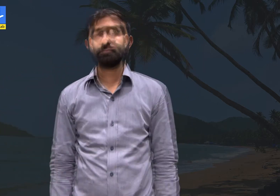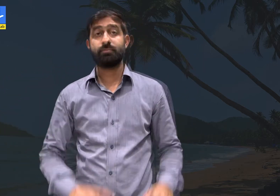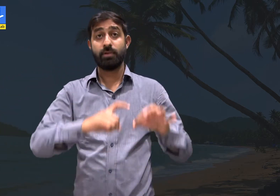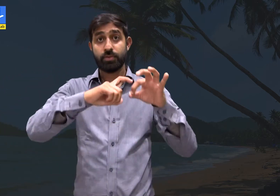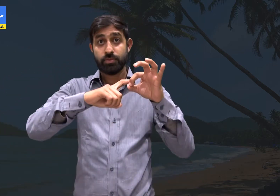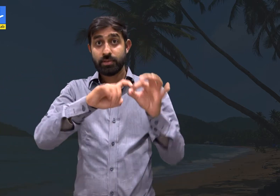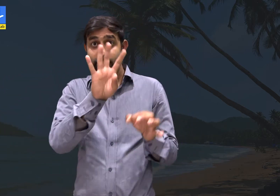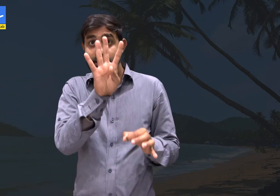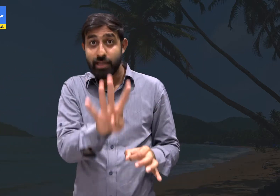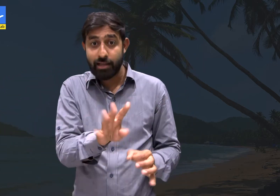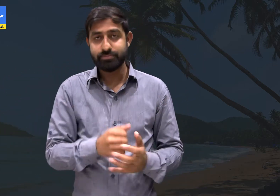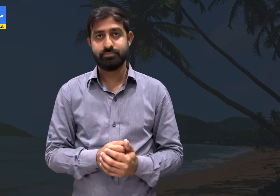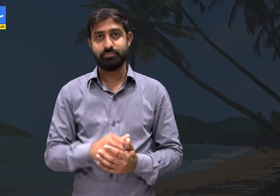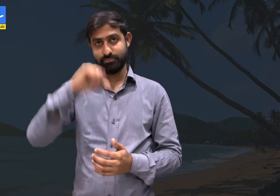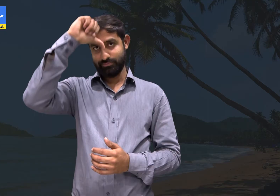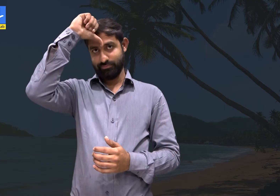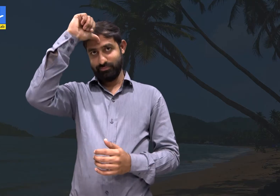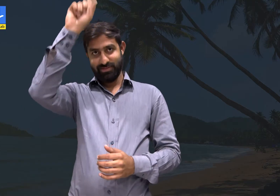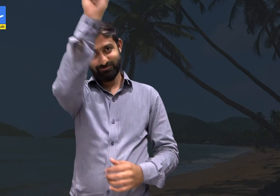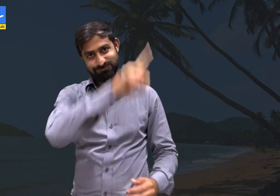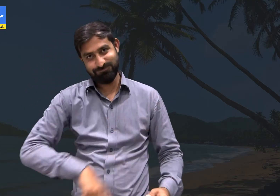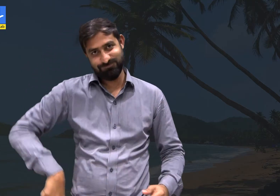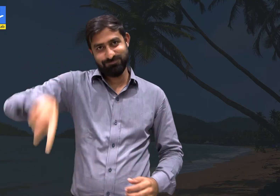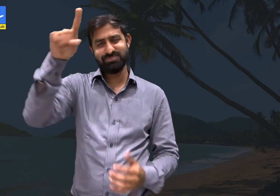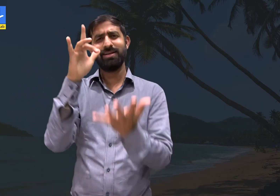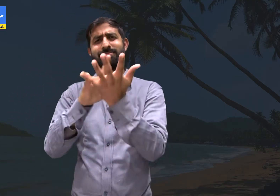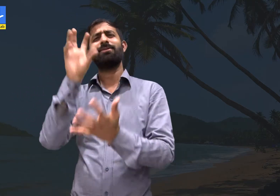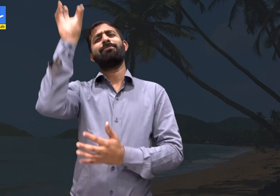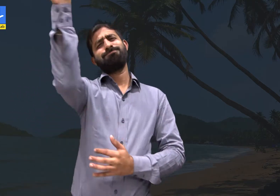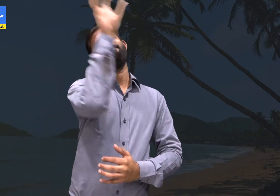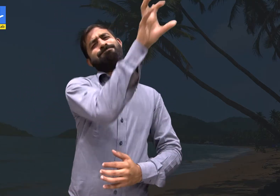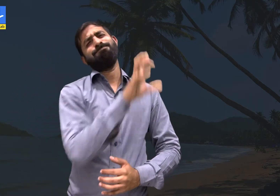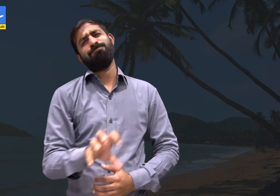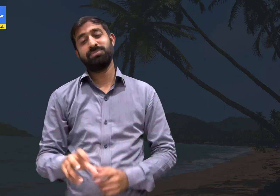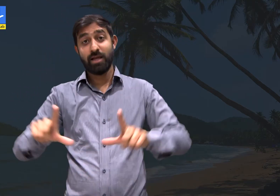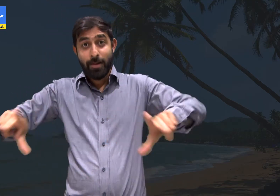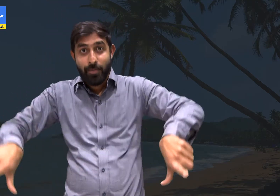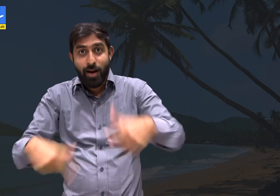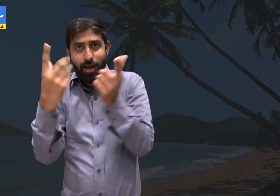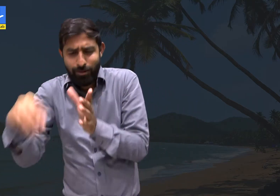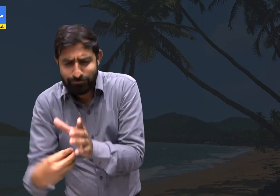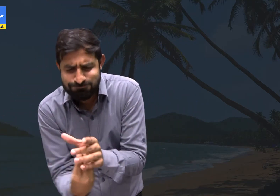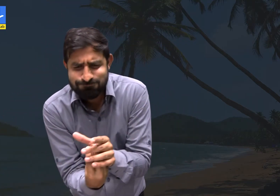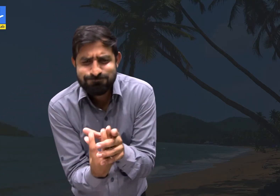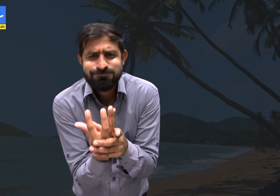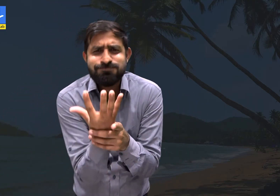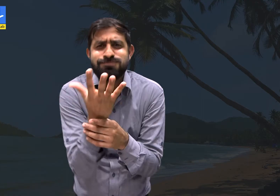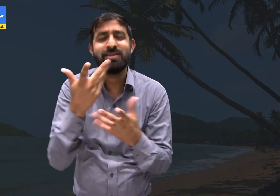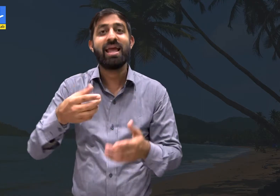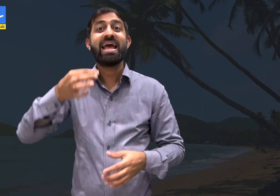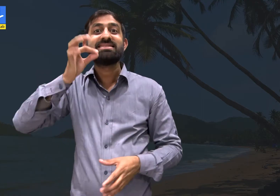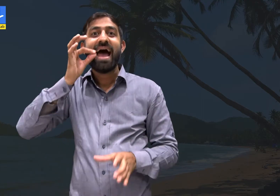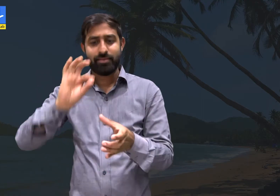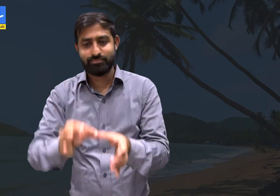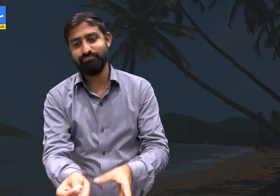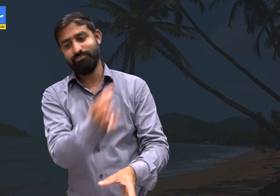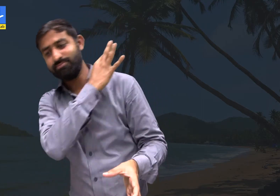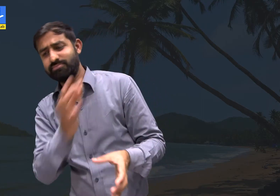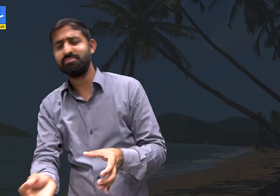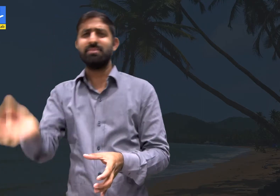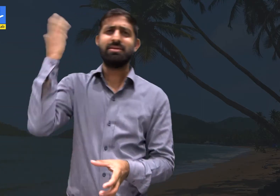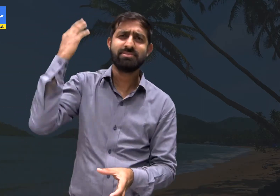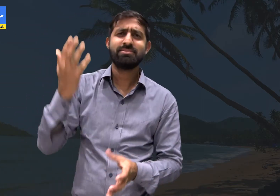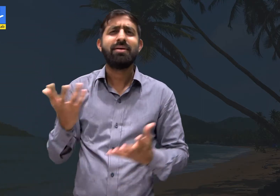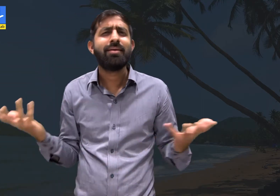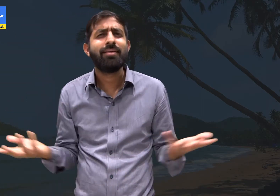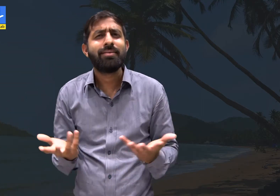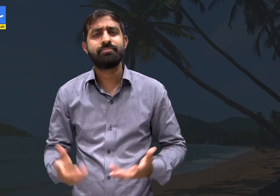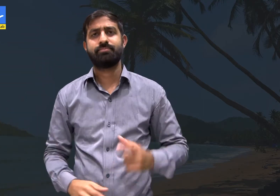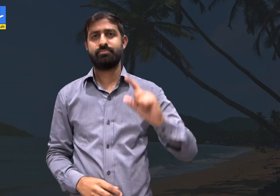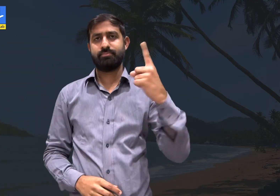Question 4: Can you say which parts of India grow